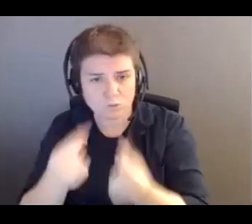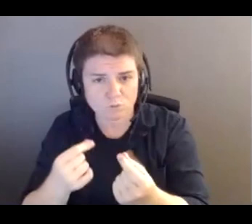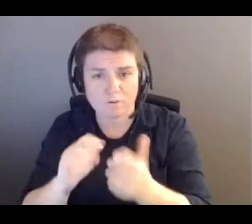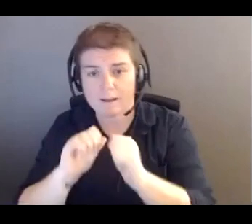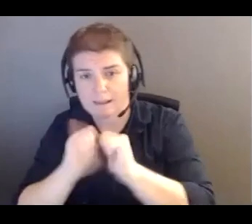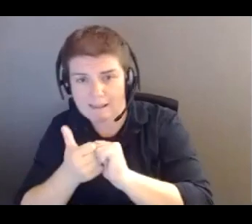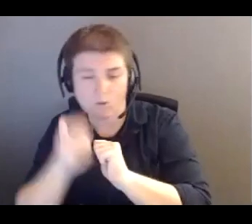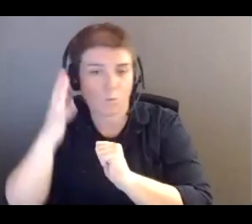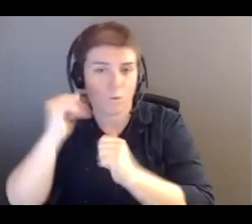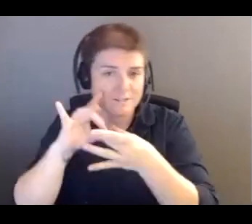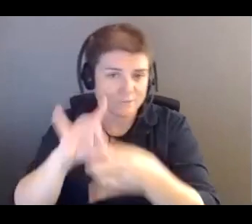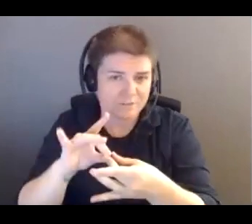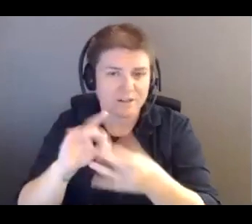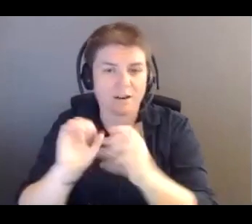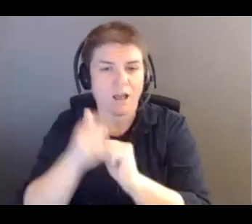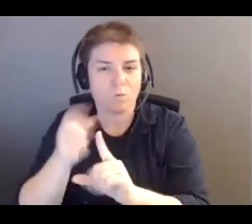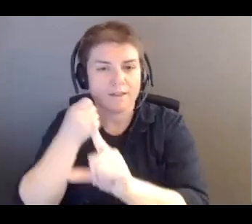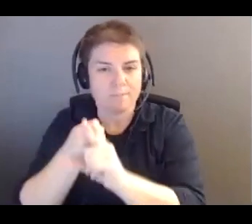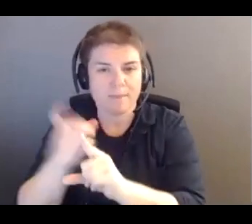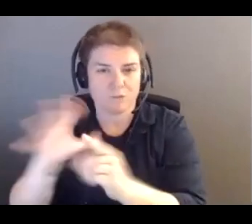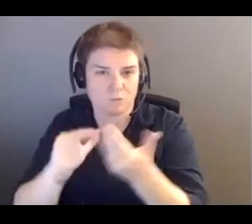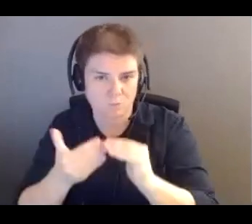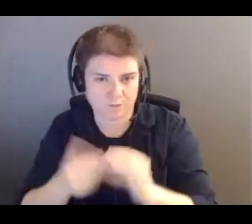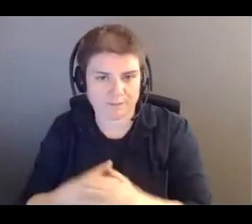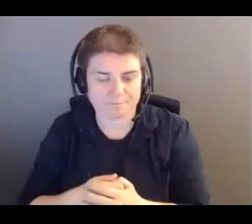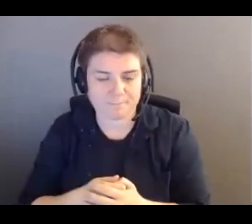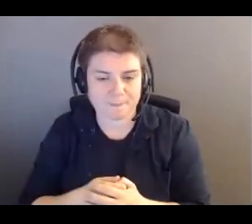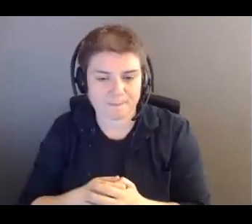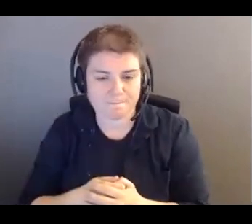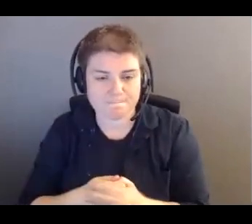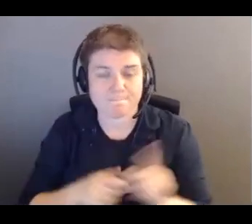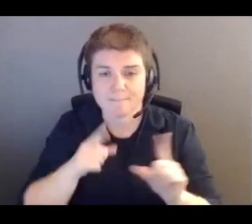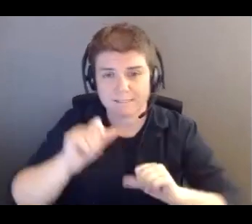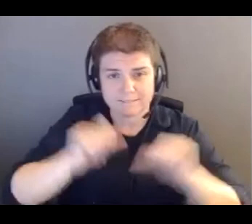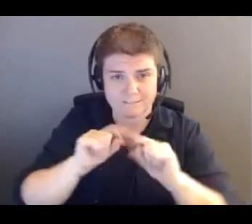and how it will impact your practice and communities. The assessors should be able to see a logical